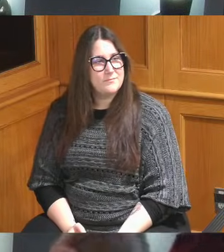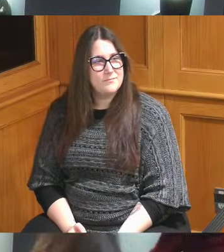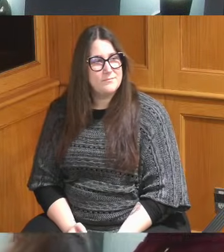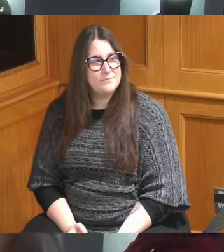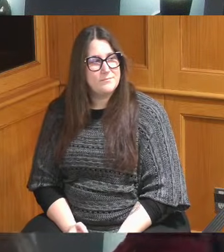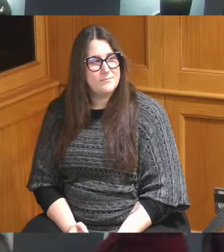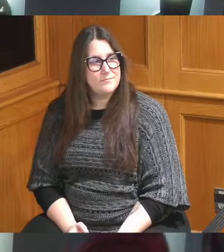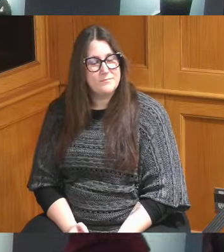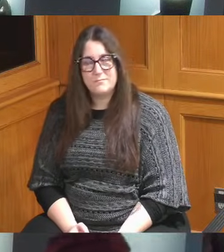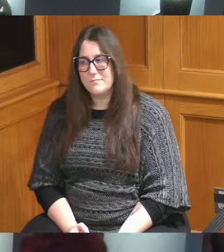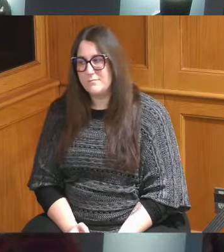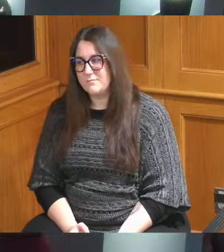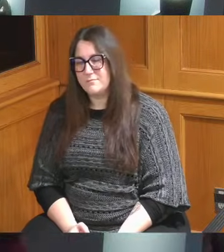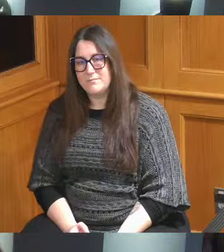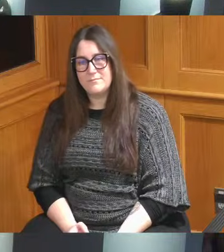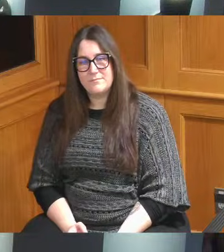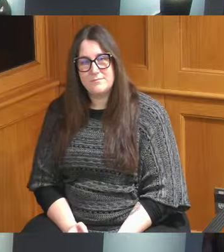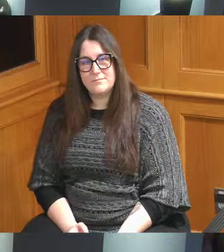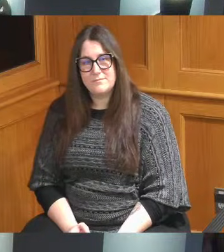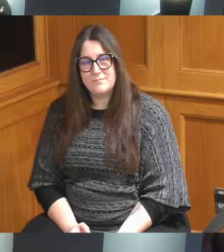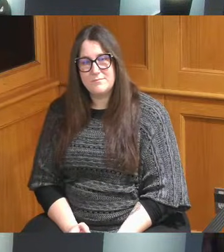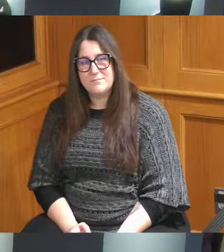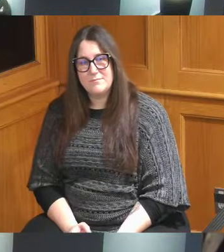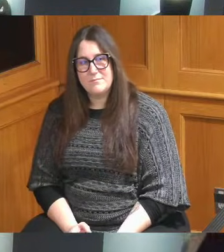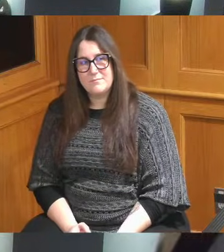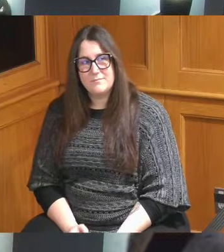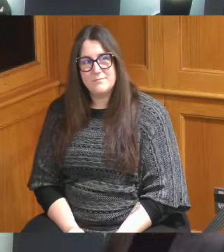Take one without Director.